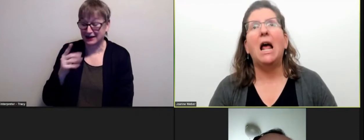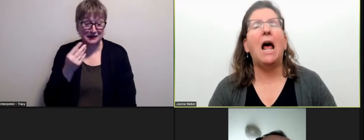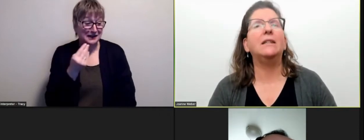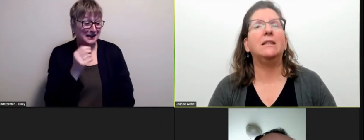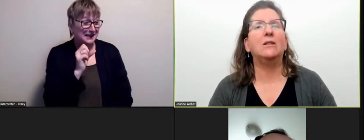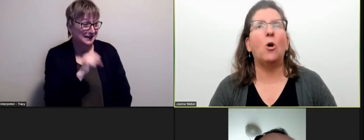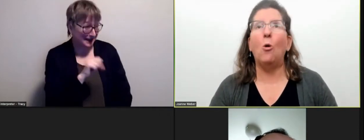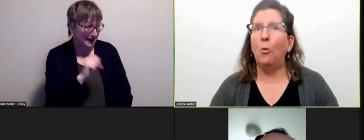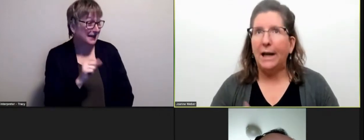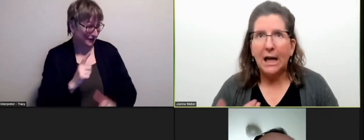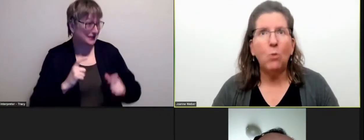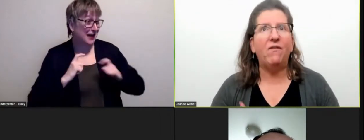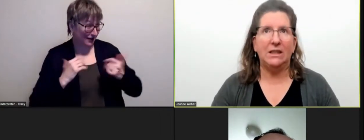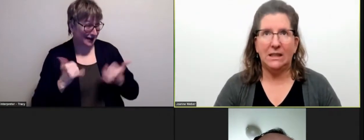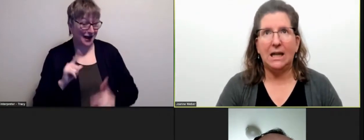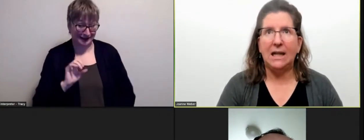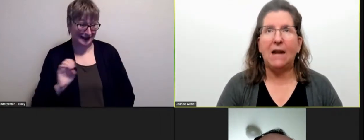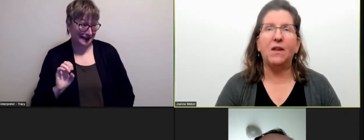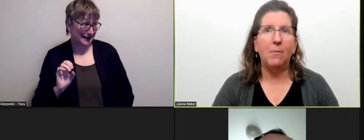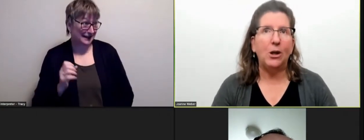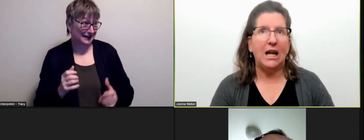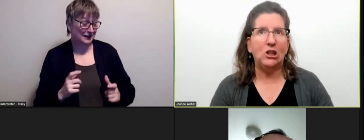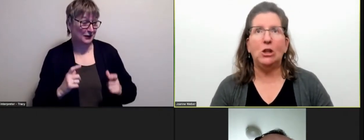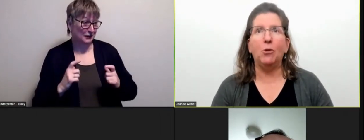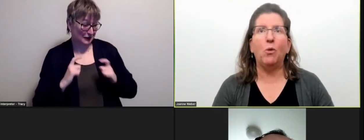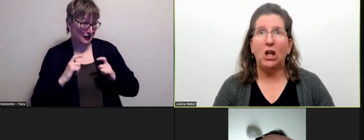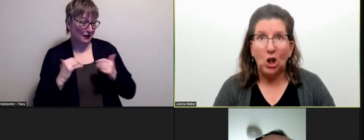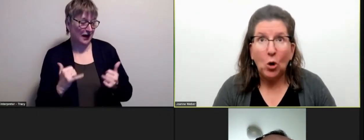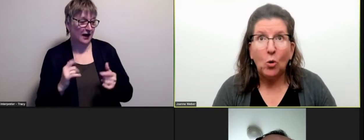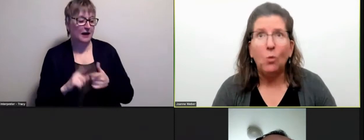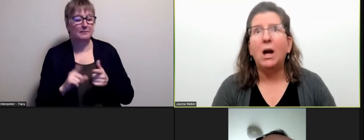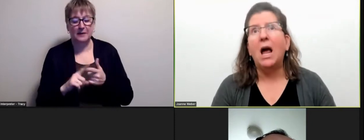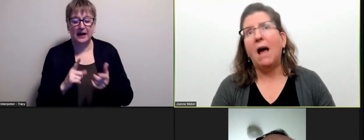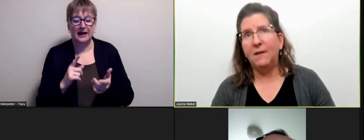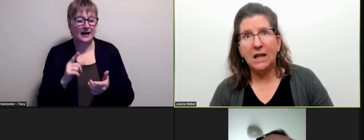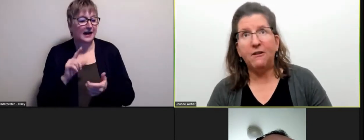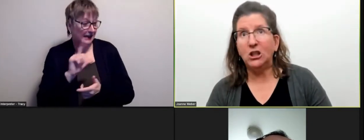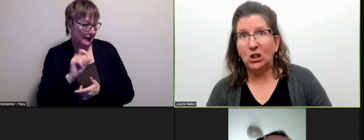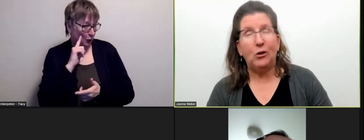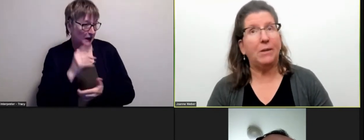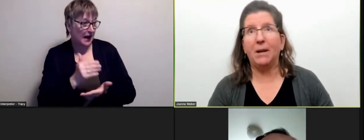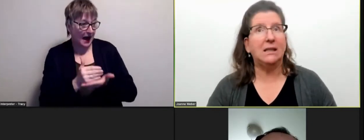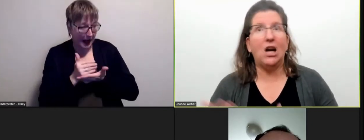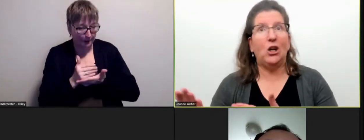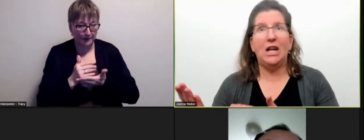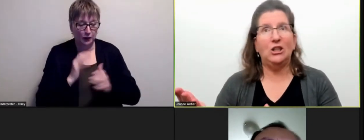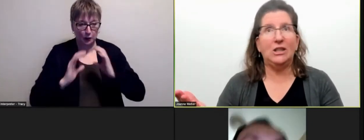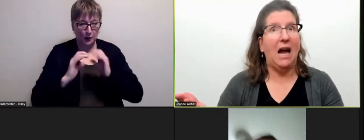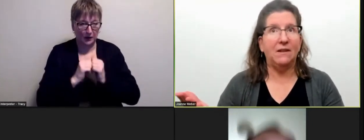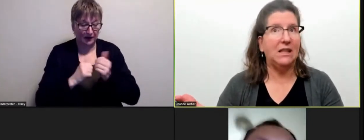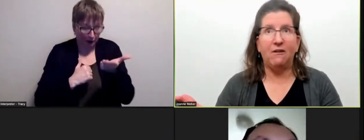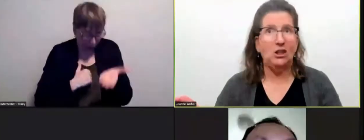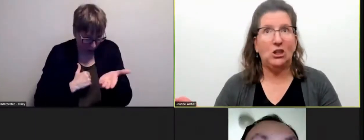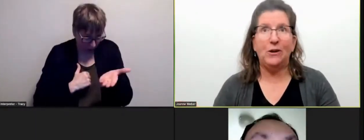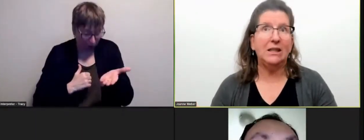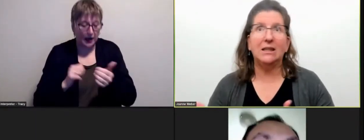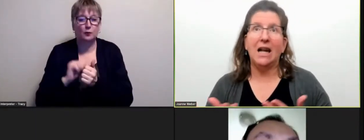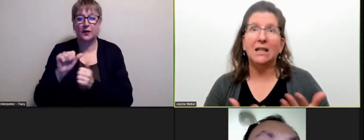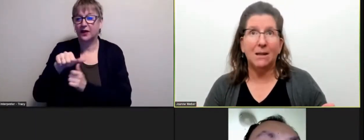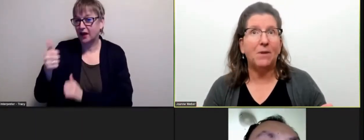So he would facilitate the communication between you and this other students because I couldn't understand this other student.